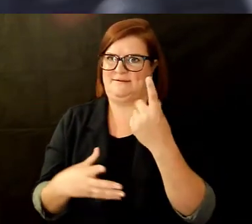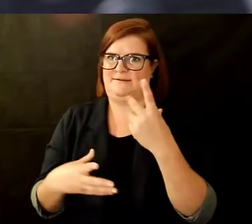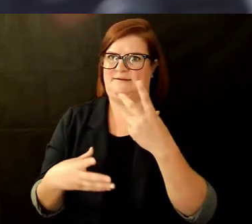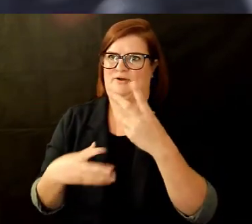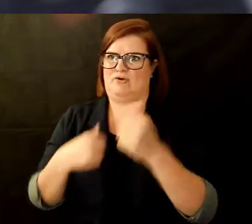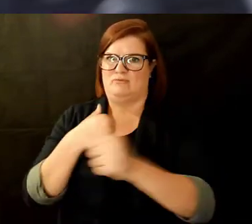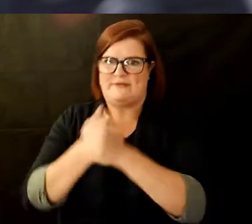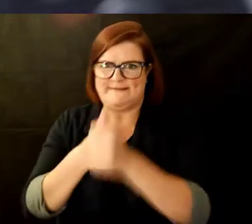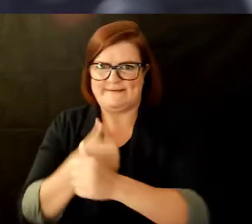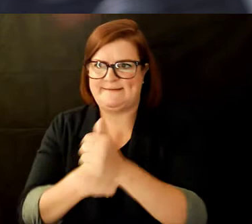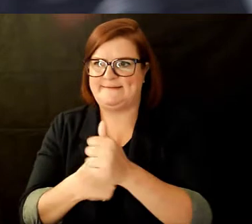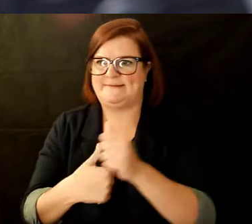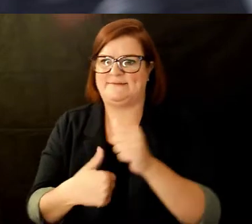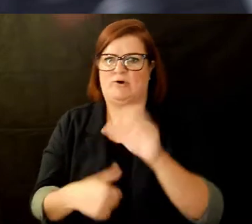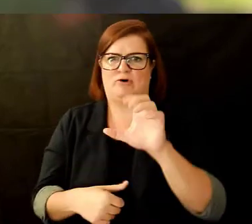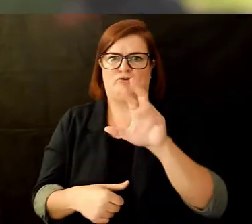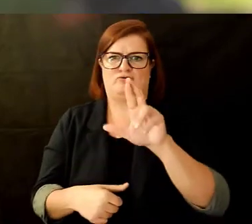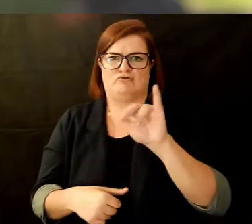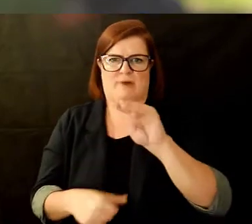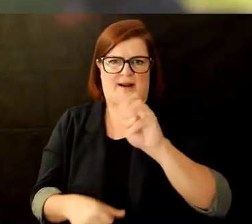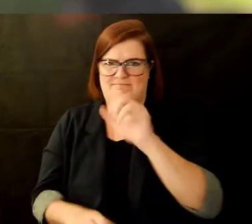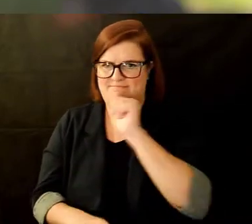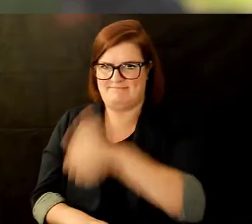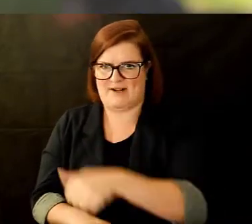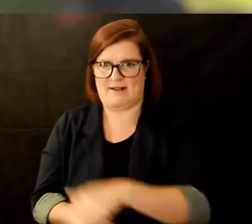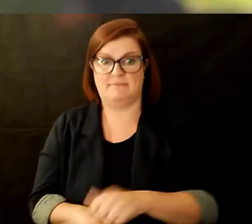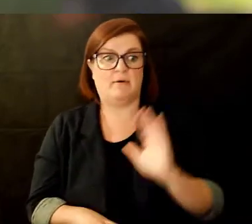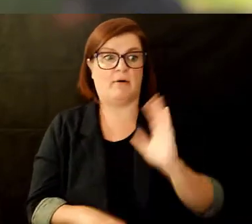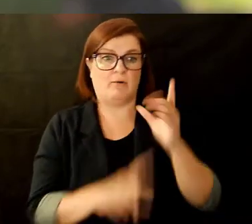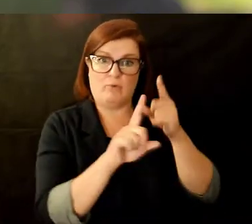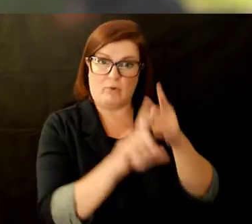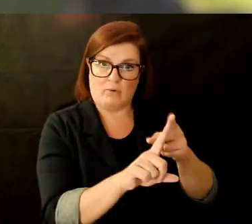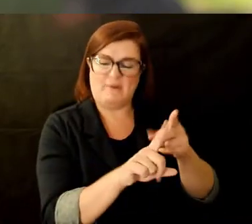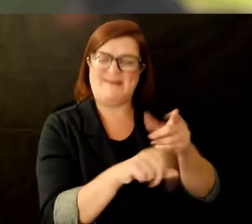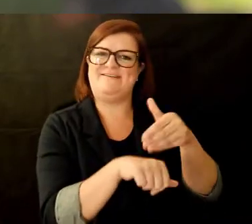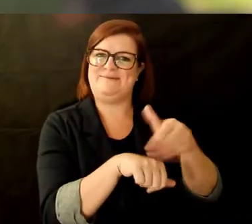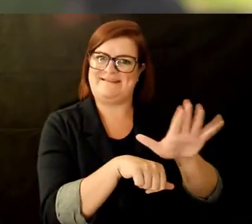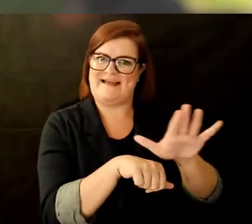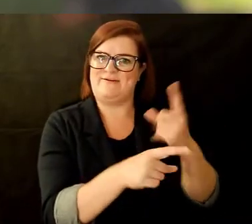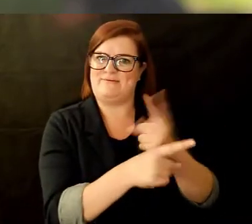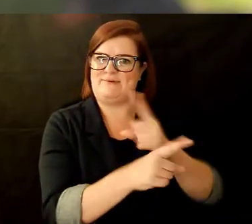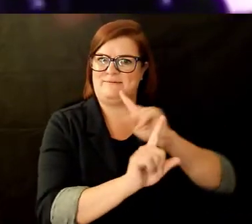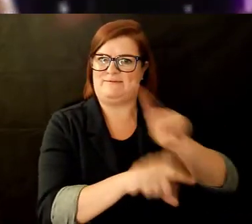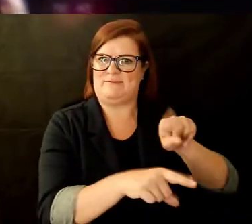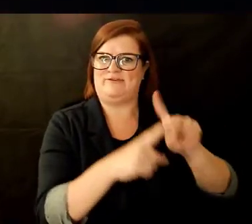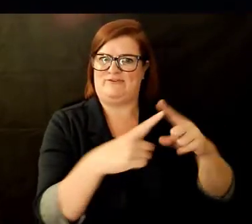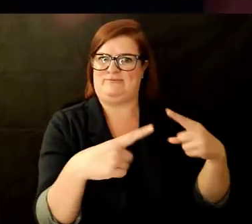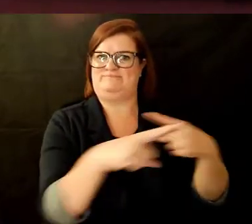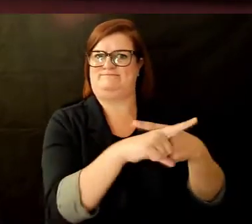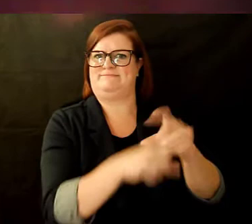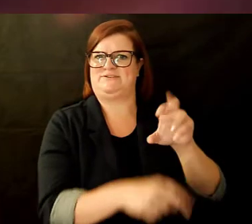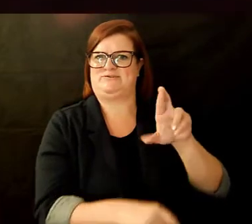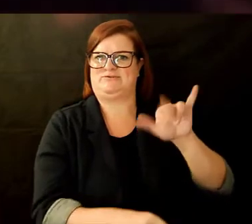risk or a criminal element. That's really the intent of STAR, is sending the right response to a crisis.